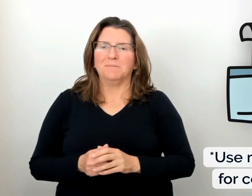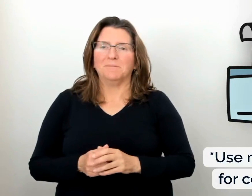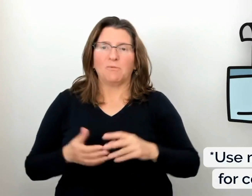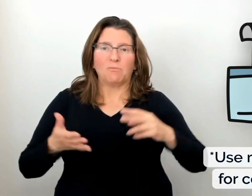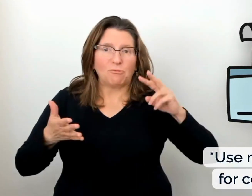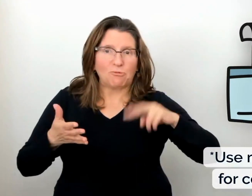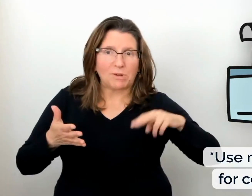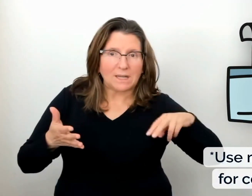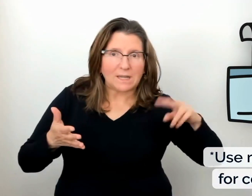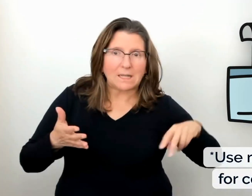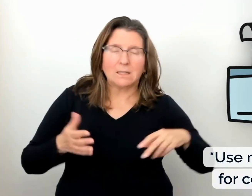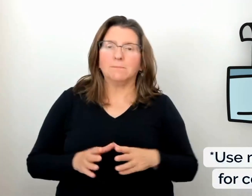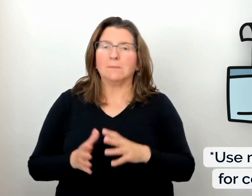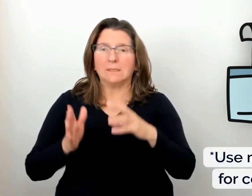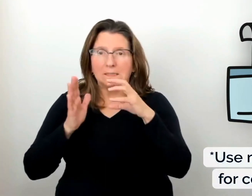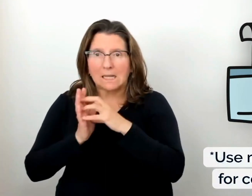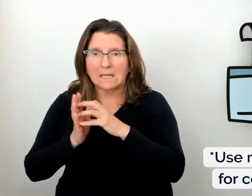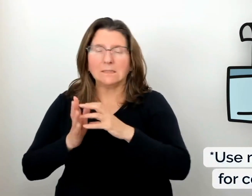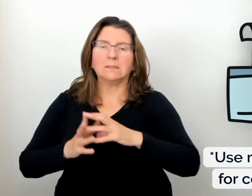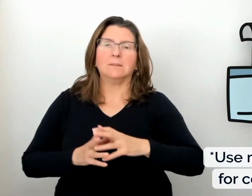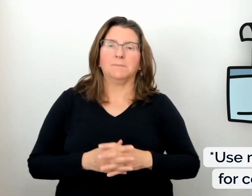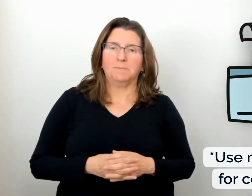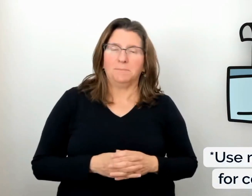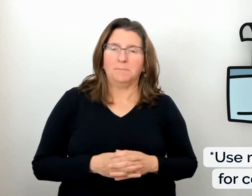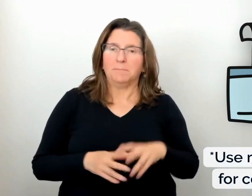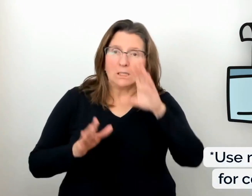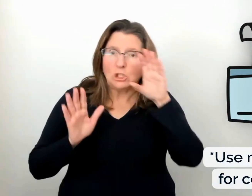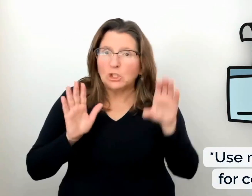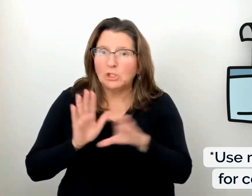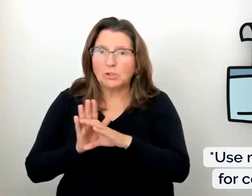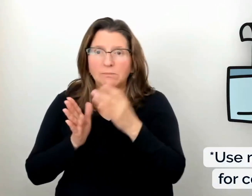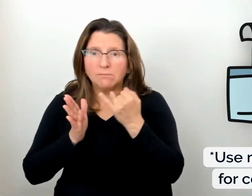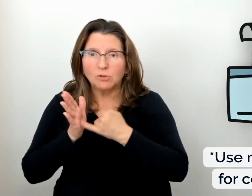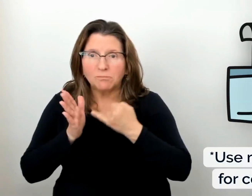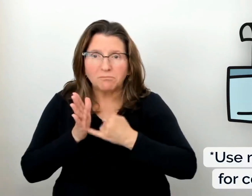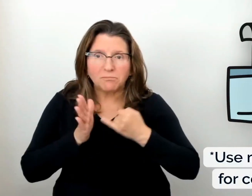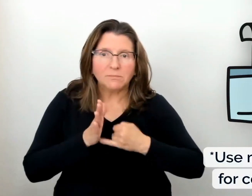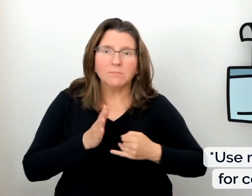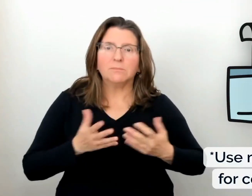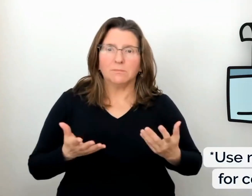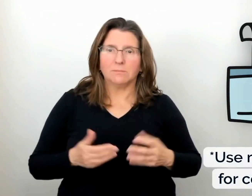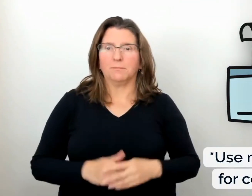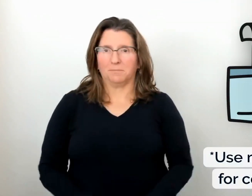reading, text, images, drawing, and so on.